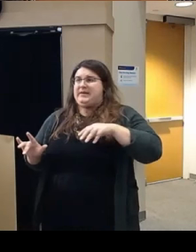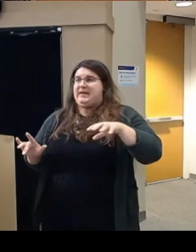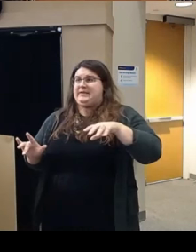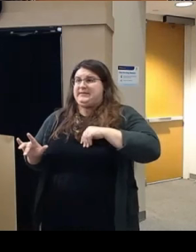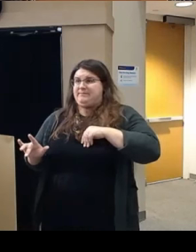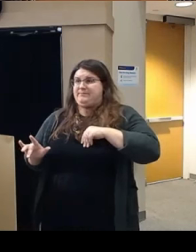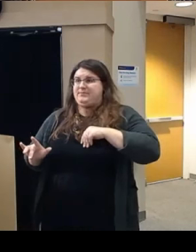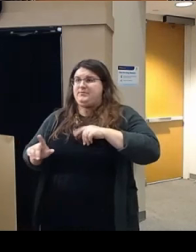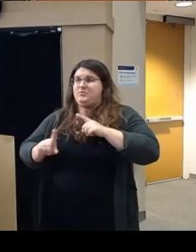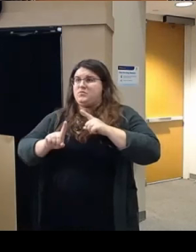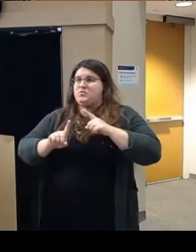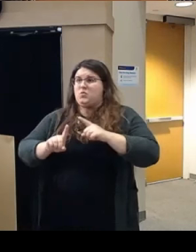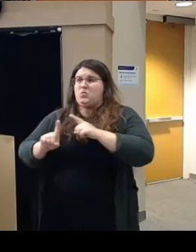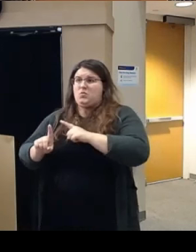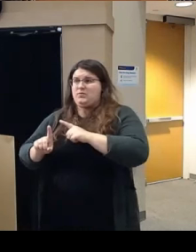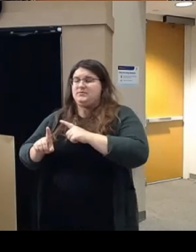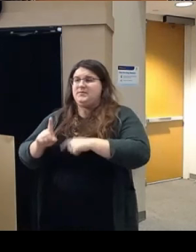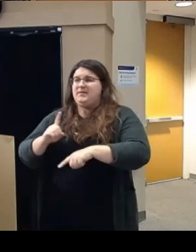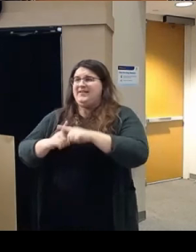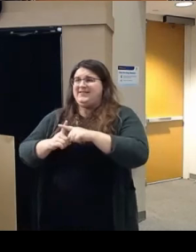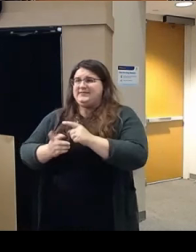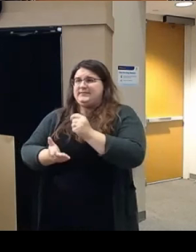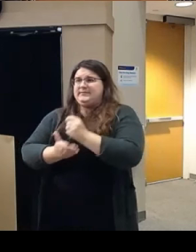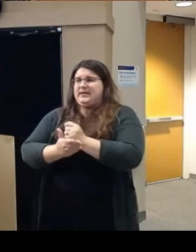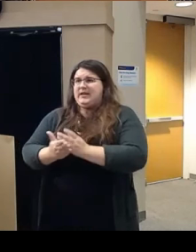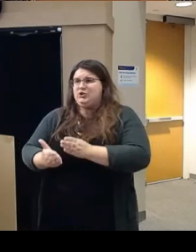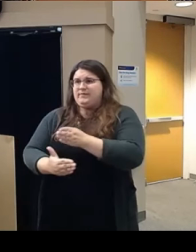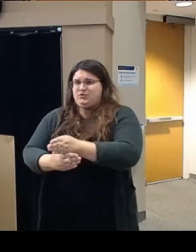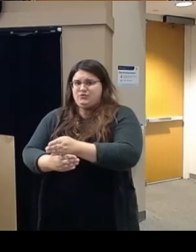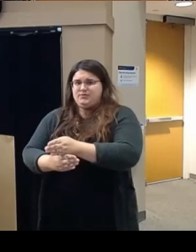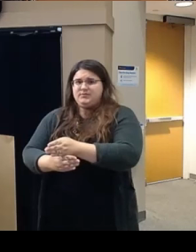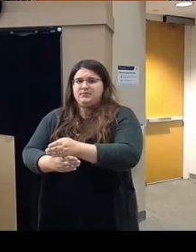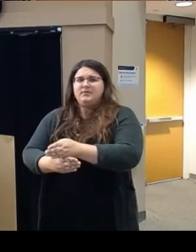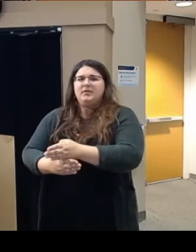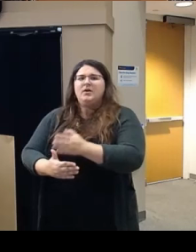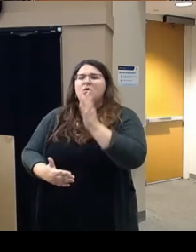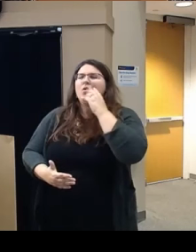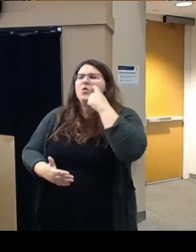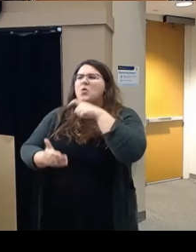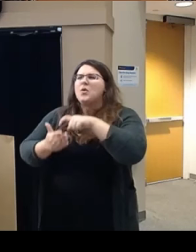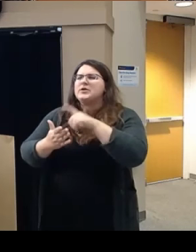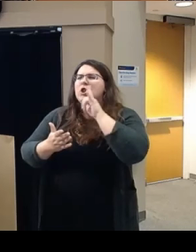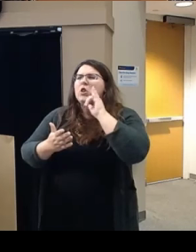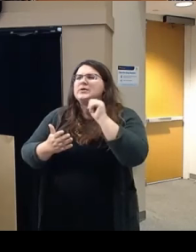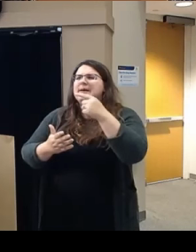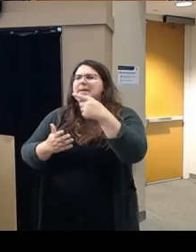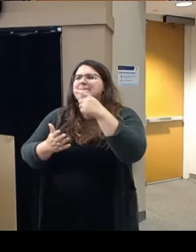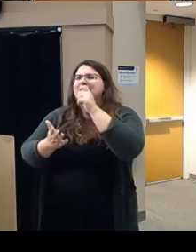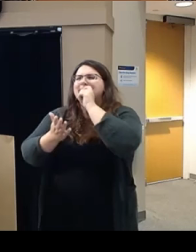show up in my care plan um and you'll see that there are pencils next to a lot of these sections